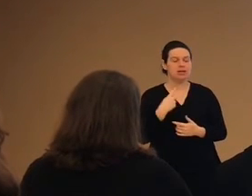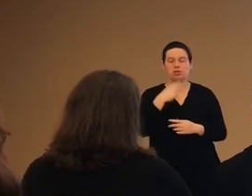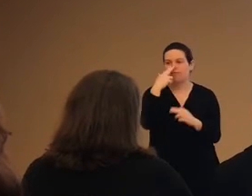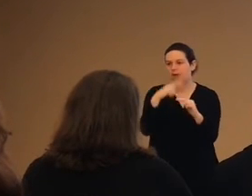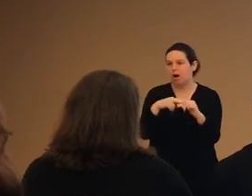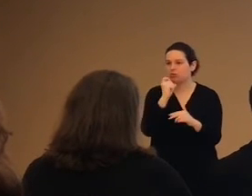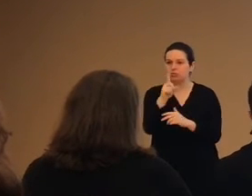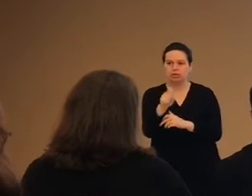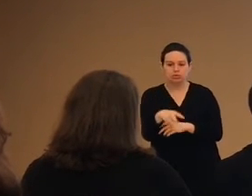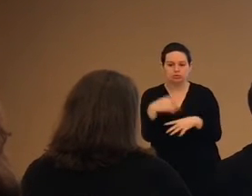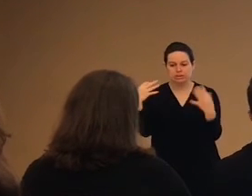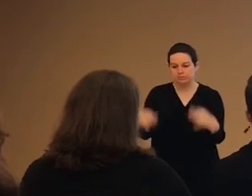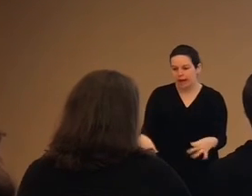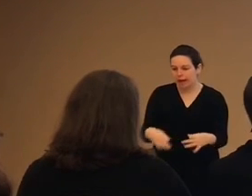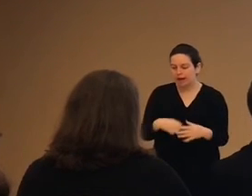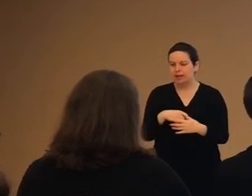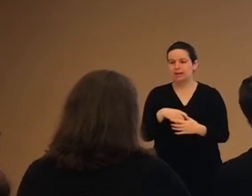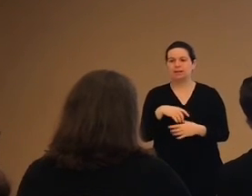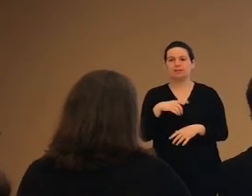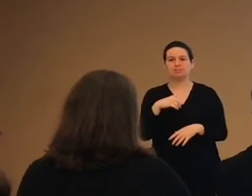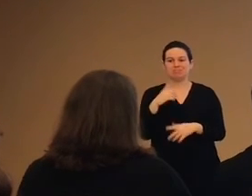What accessibility is everyone whose party gets it?